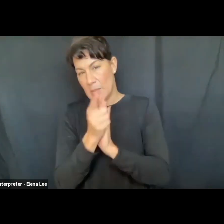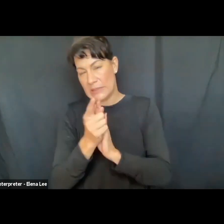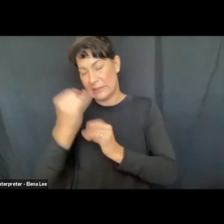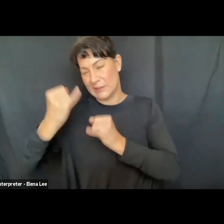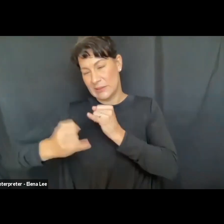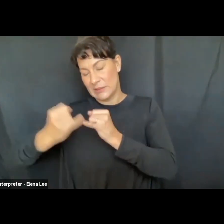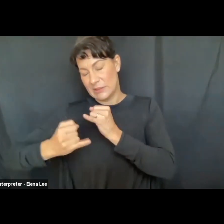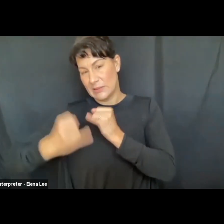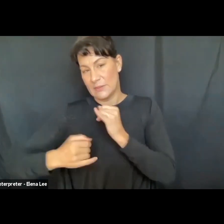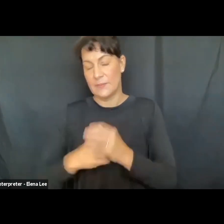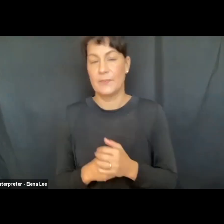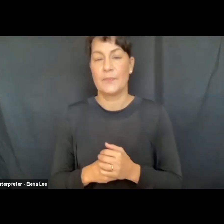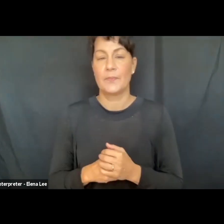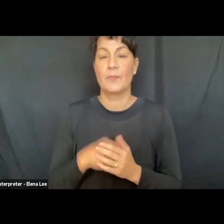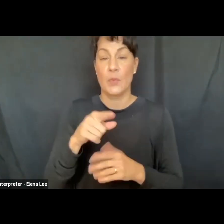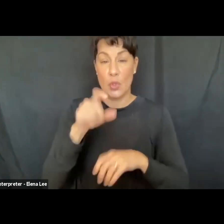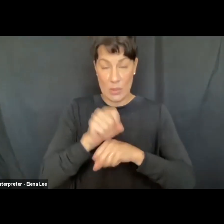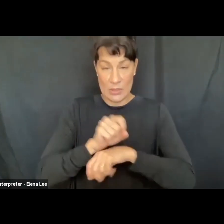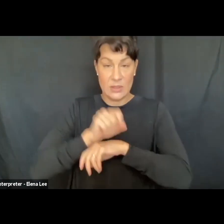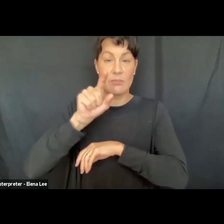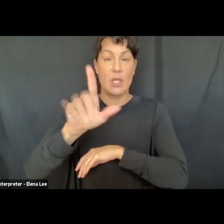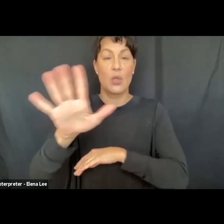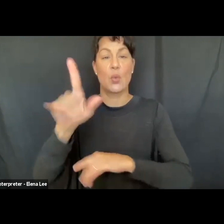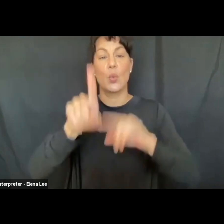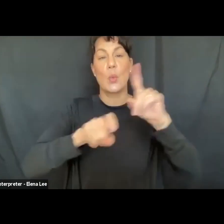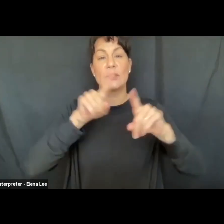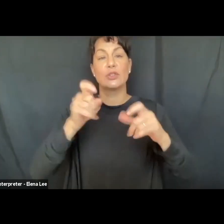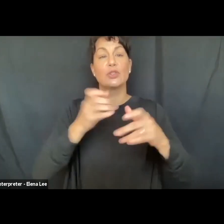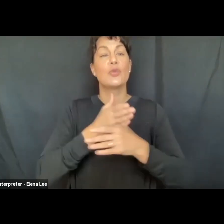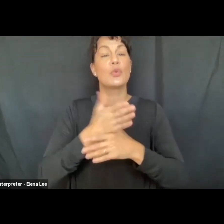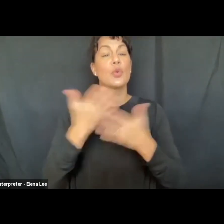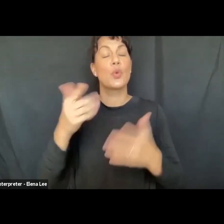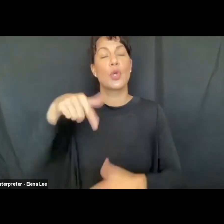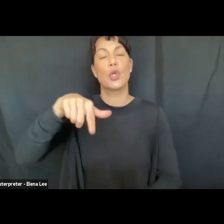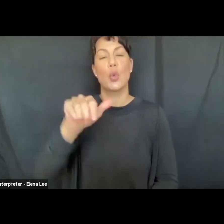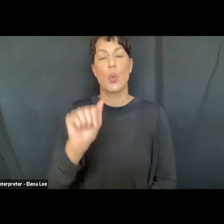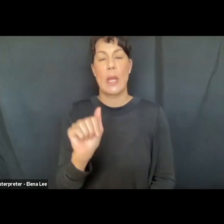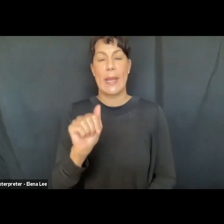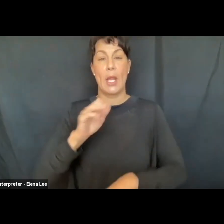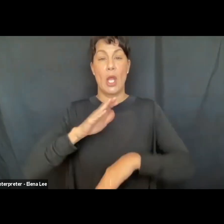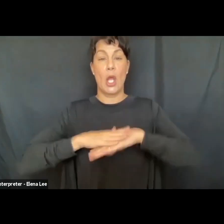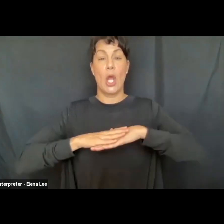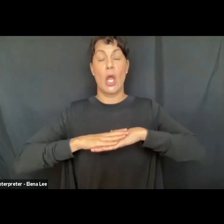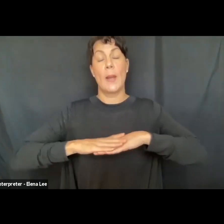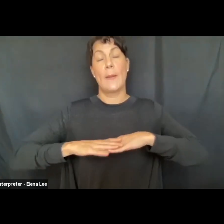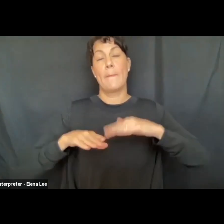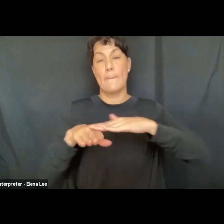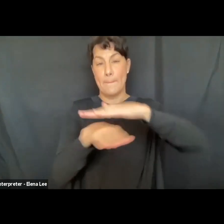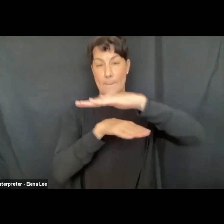And you can submit your questions through the Q&A function at the bottom of your Zoom window,